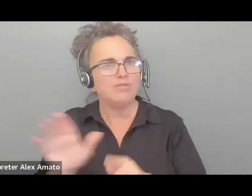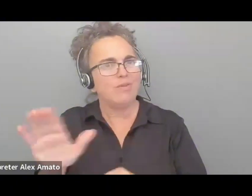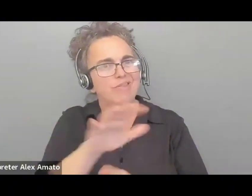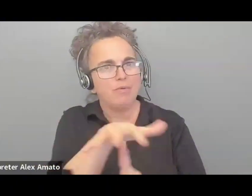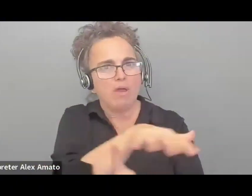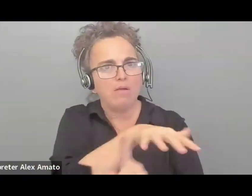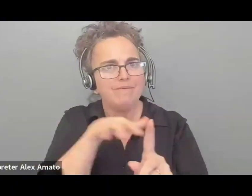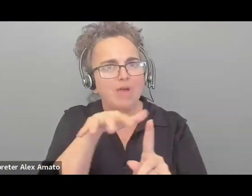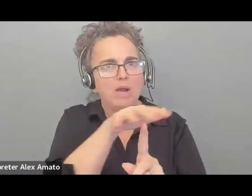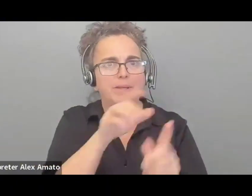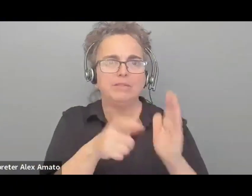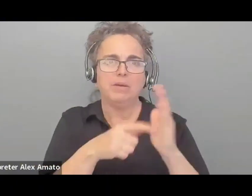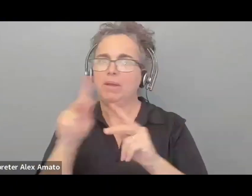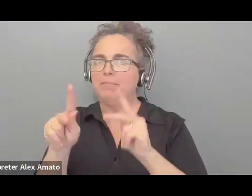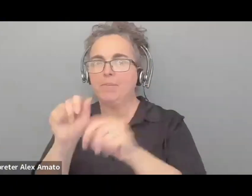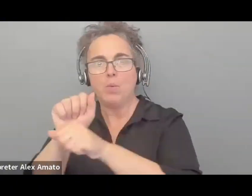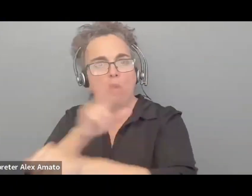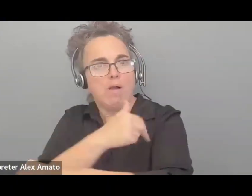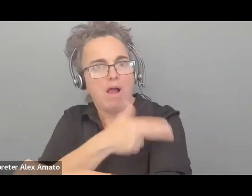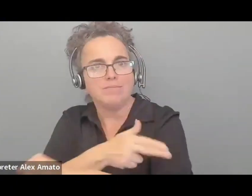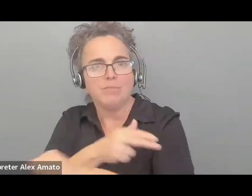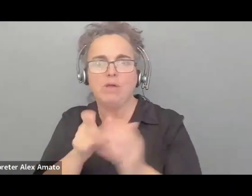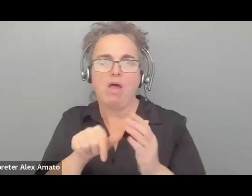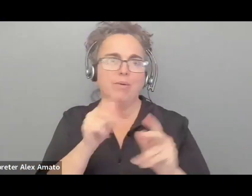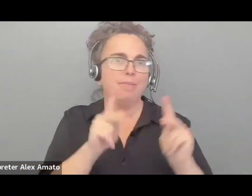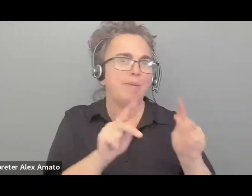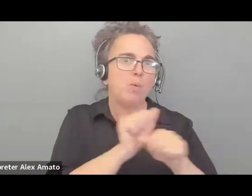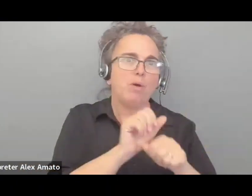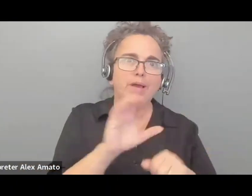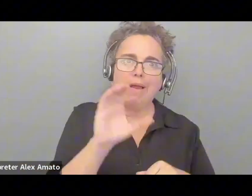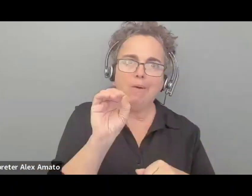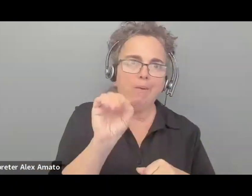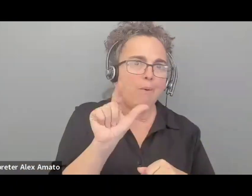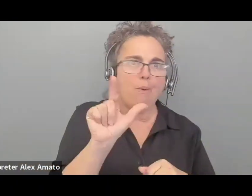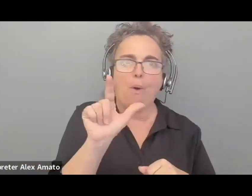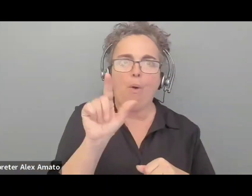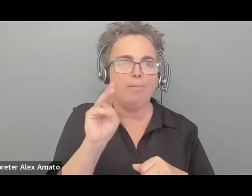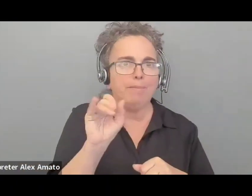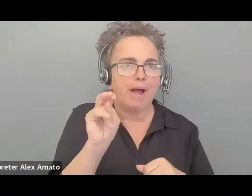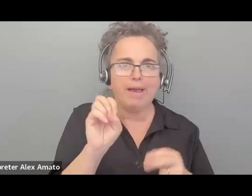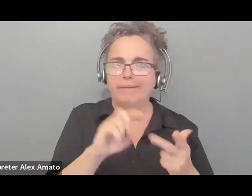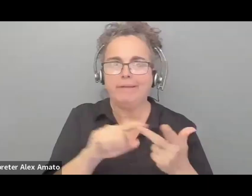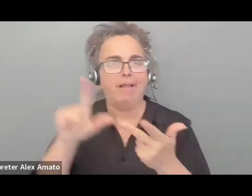some people are in coal mines, labs, et cetera. And when products are inaccessible,